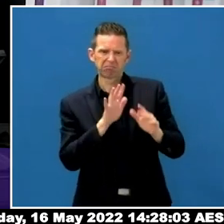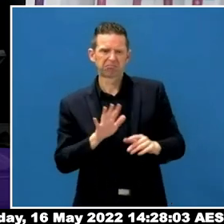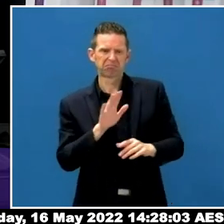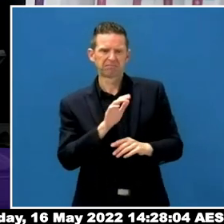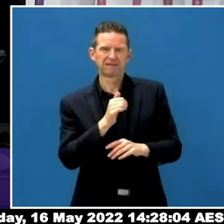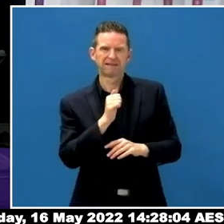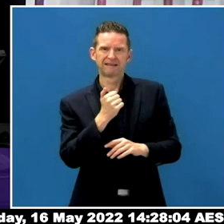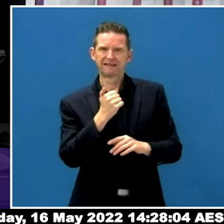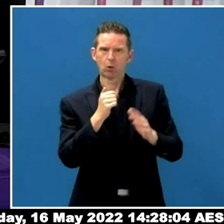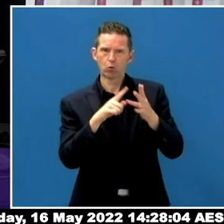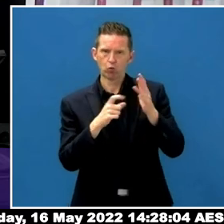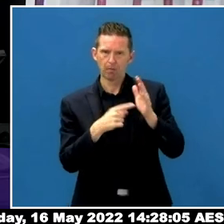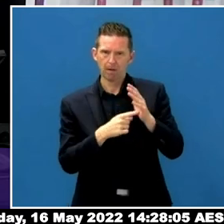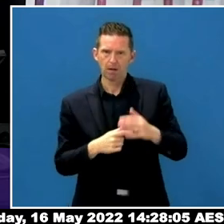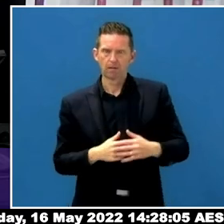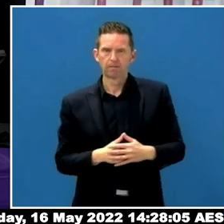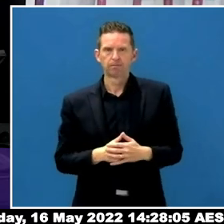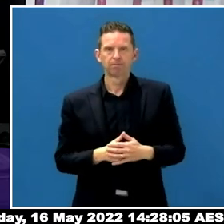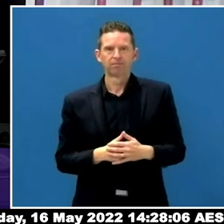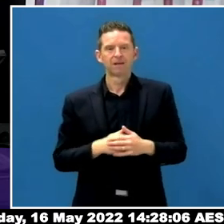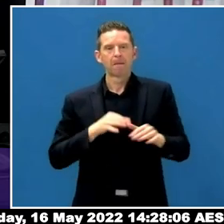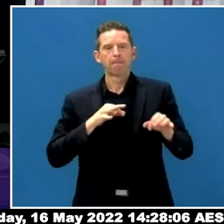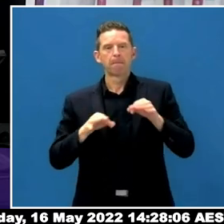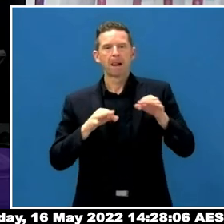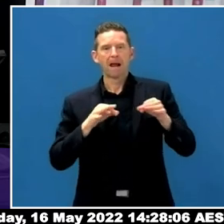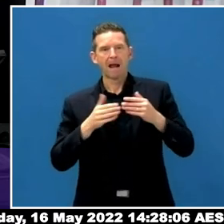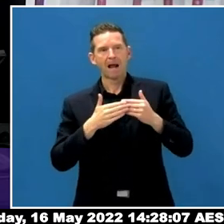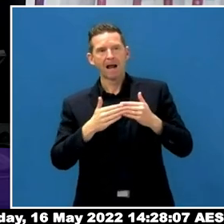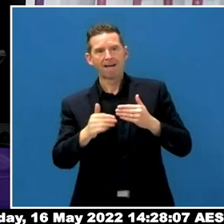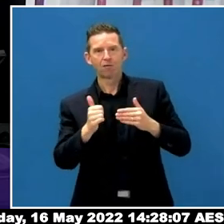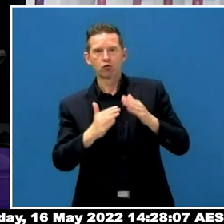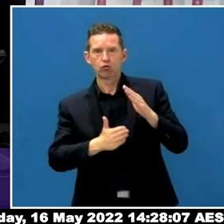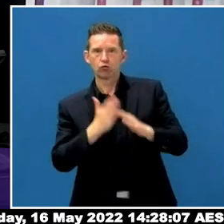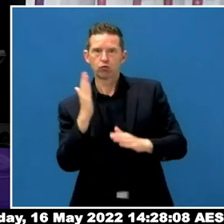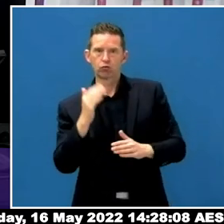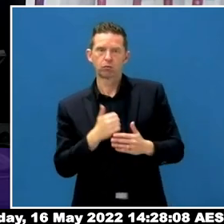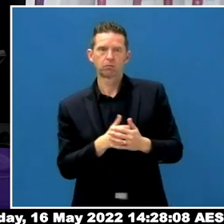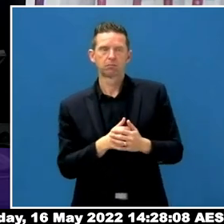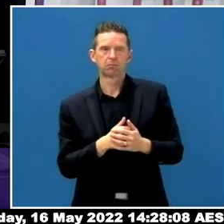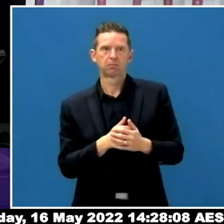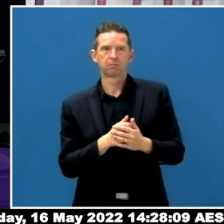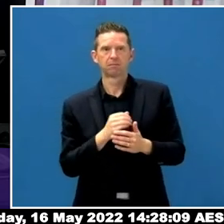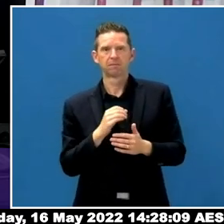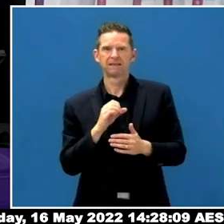ended on 10 or 11 November, and it was in the next plan that rolled over.